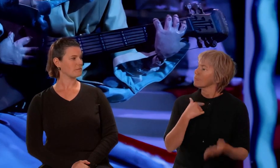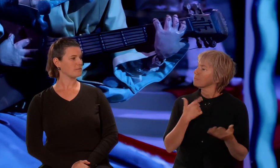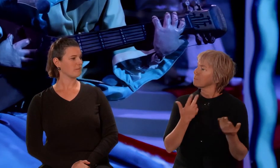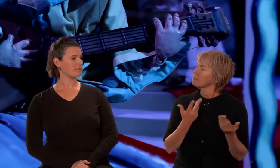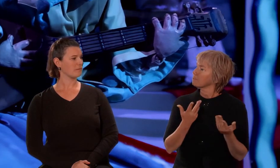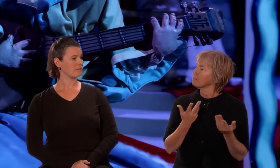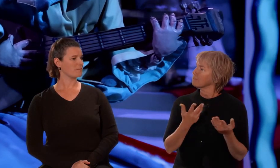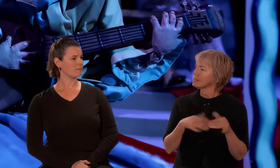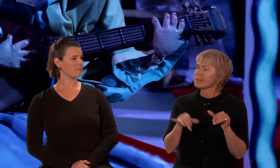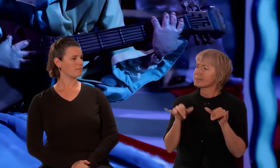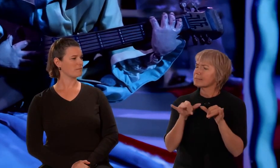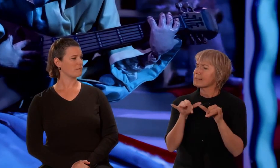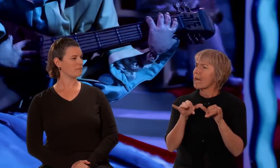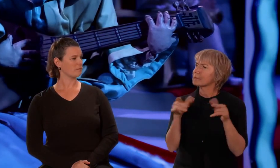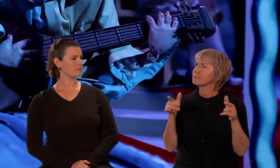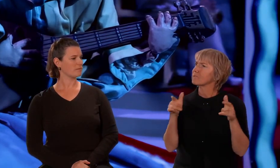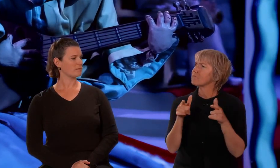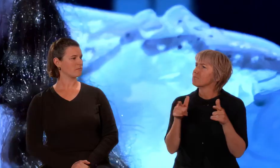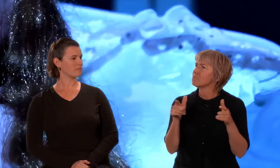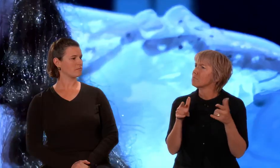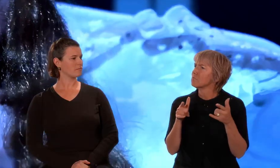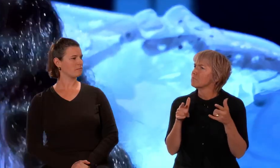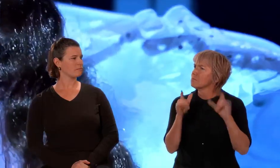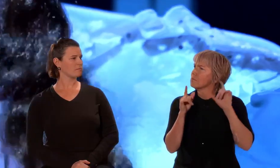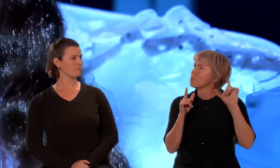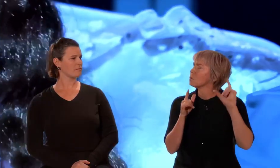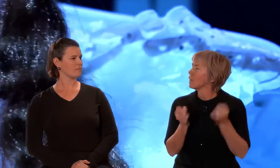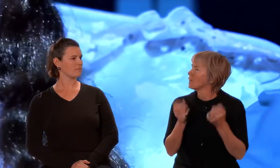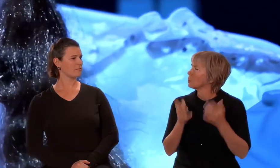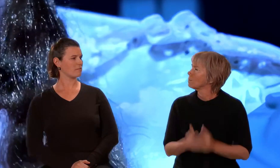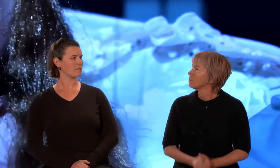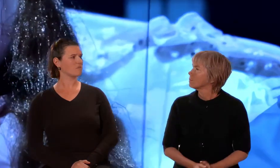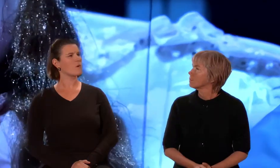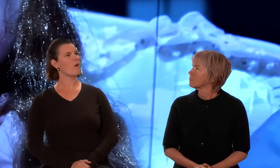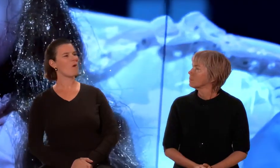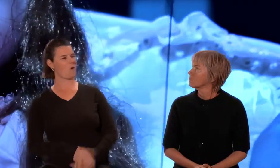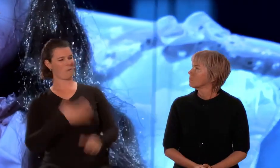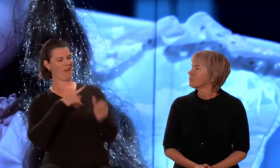how big do you think it is? [Lenore] Oh, it's just a little smaller than my thumbnail,